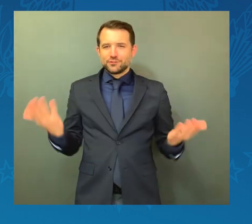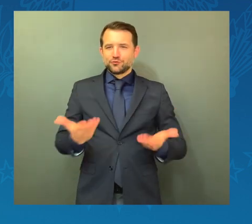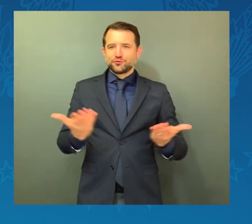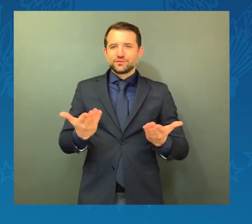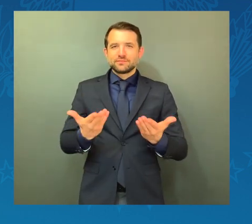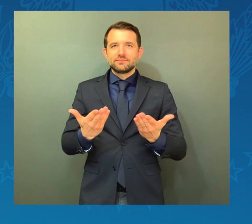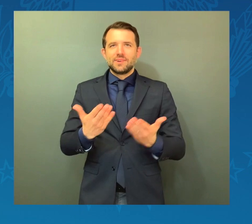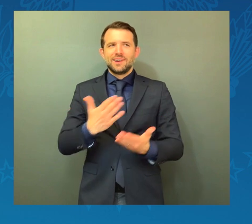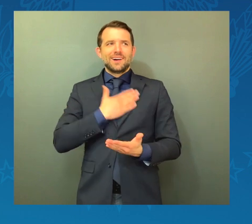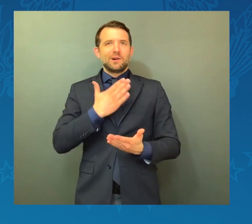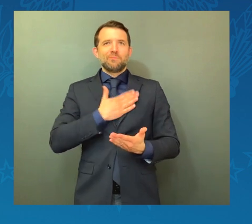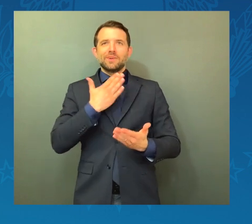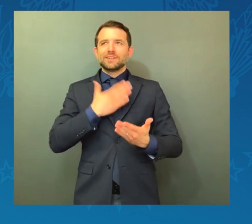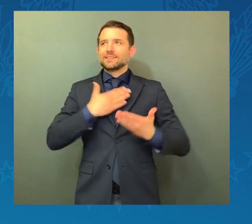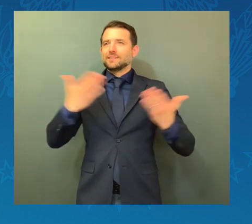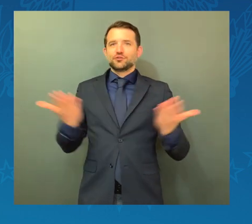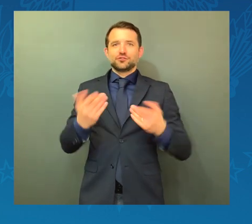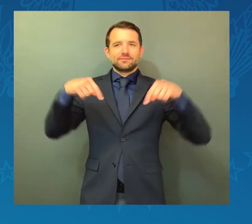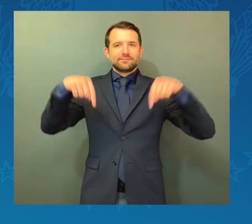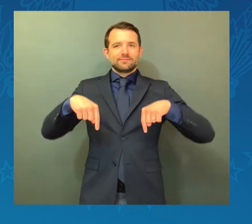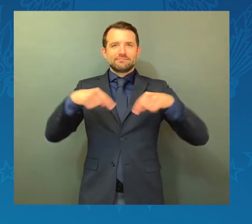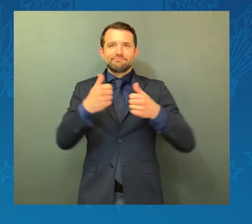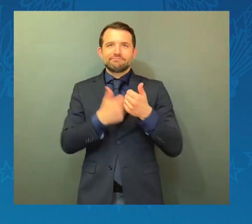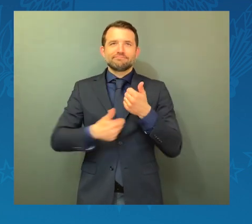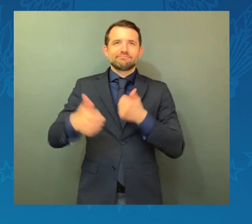with Chairman Bennie Thompson -- where is he?